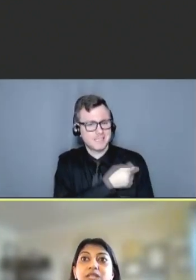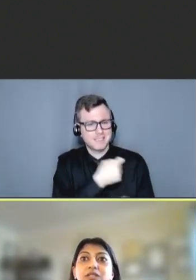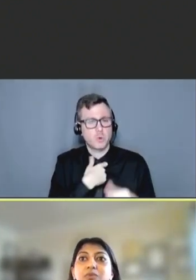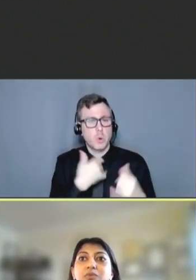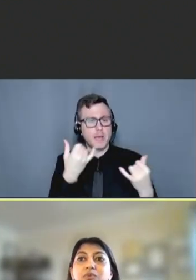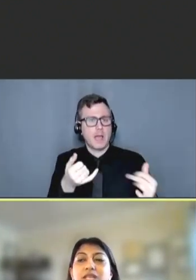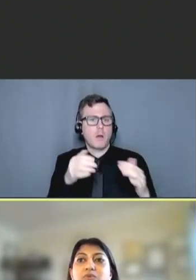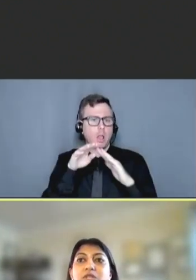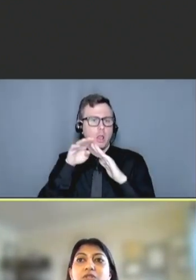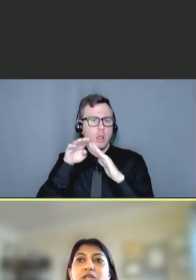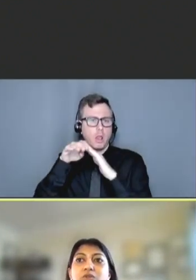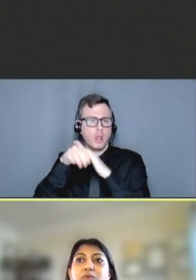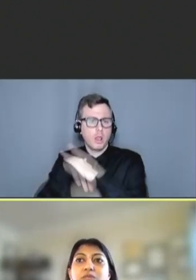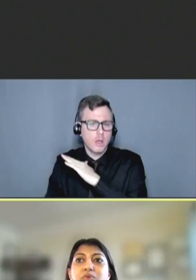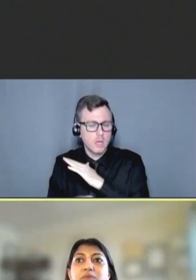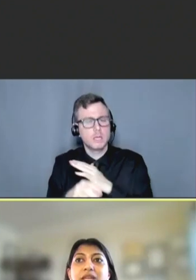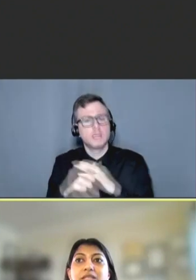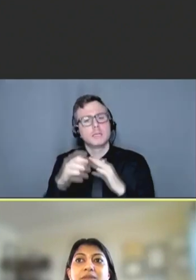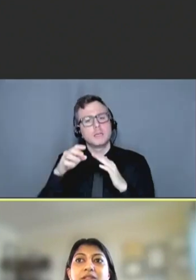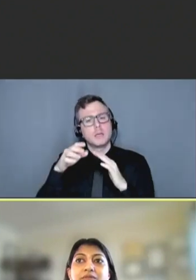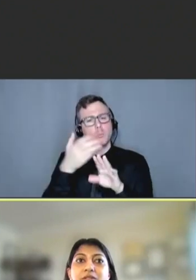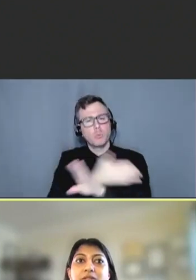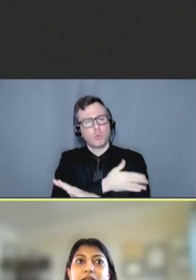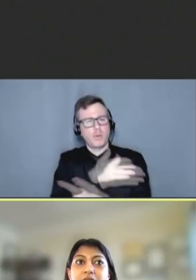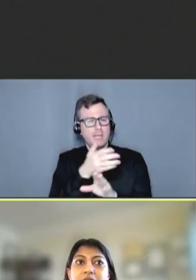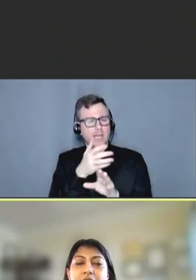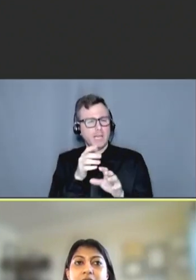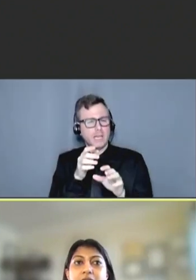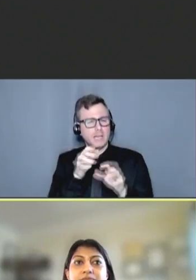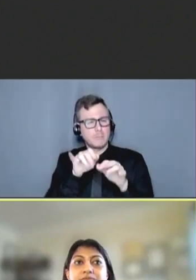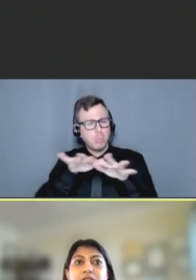So, with rates returning towards pre pandemic levels.